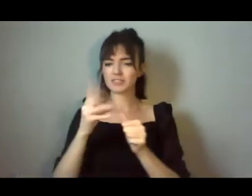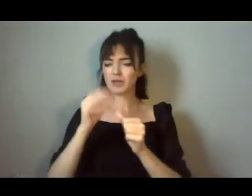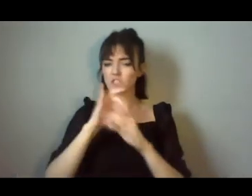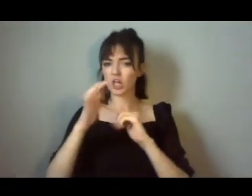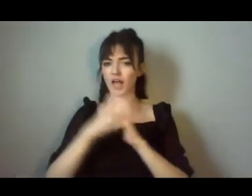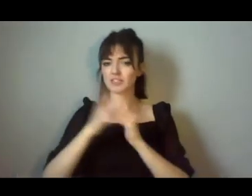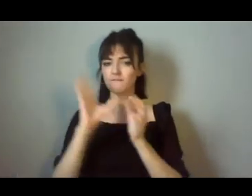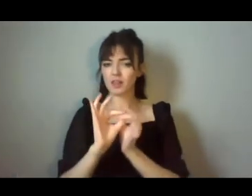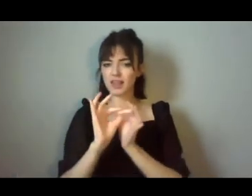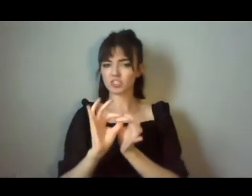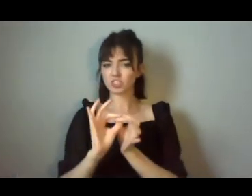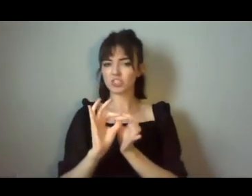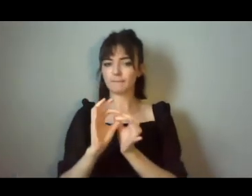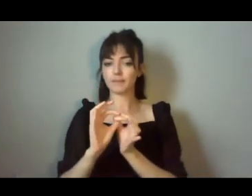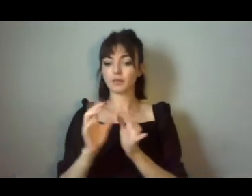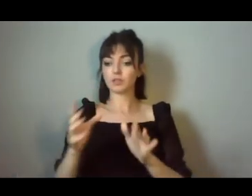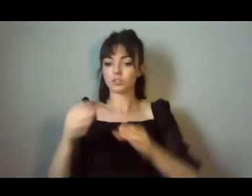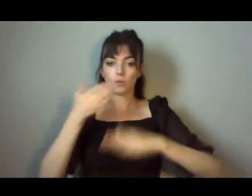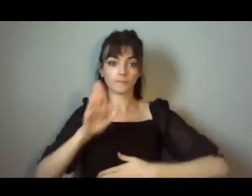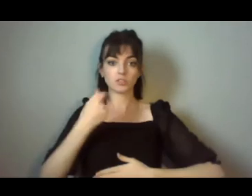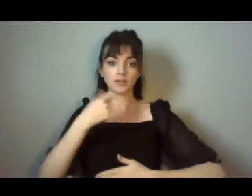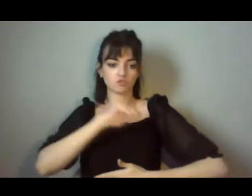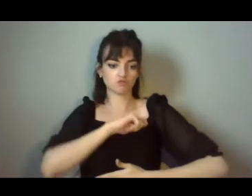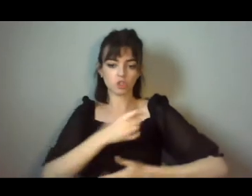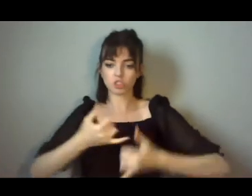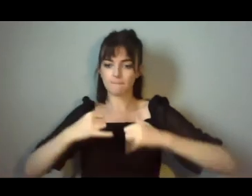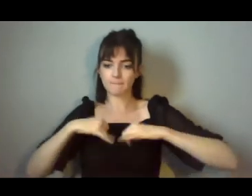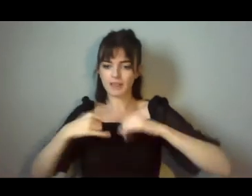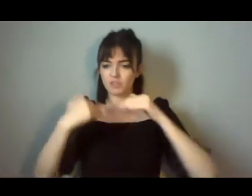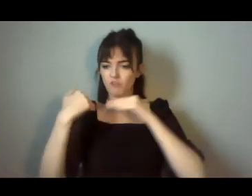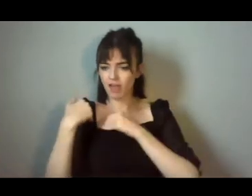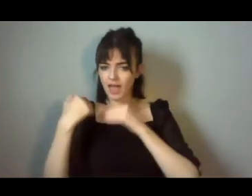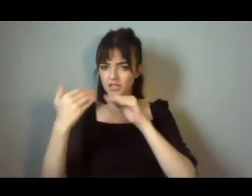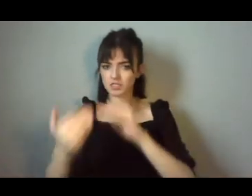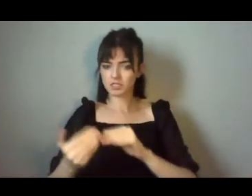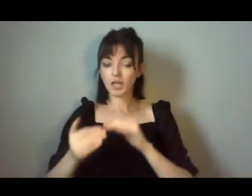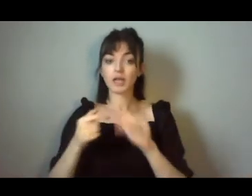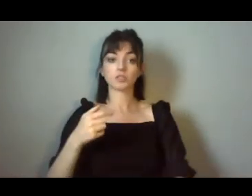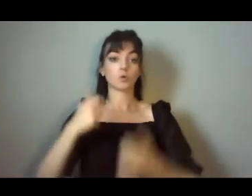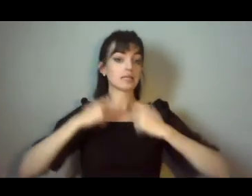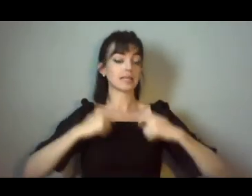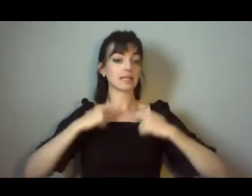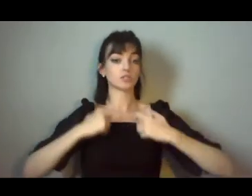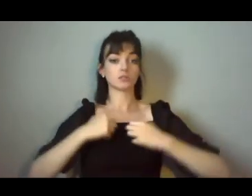of which lies trust, confidence and reliance. Solicitors are quite rightly very protective of